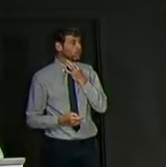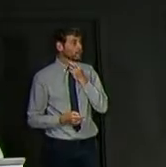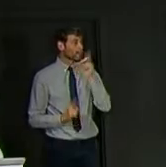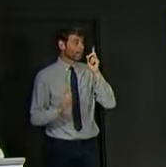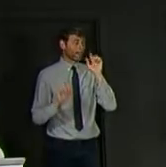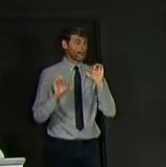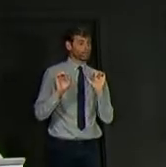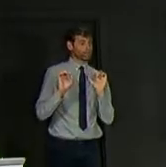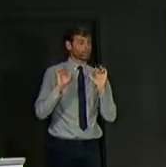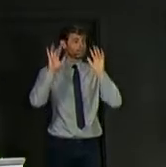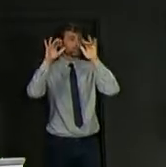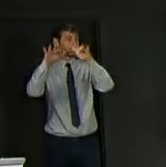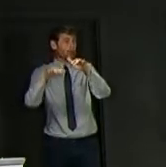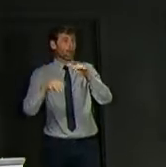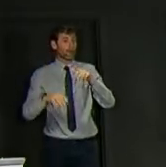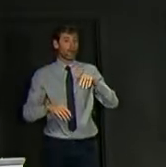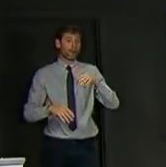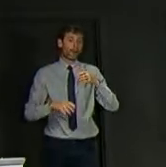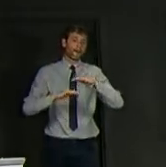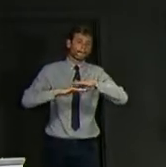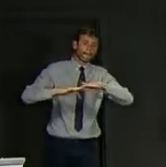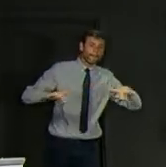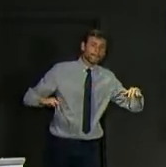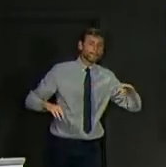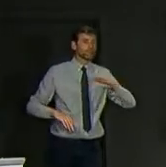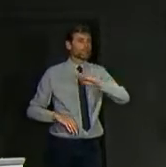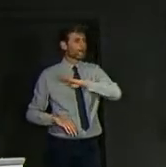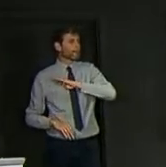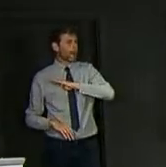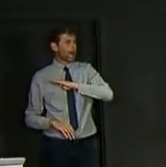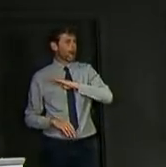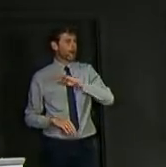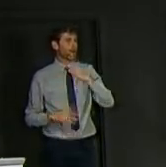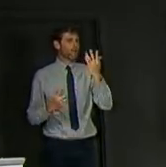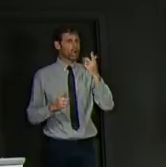to soon be visiting beaches and parks and possibly quite remote areas? Is there any